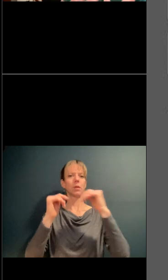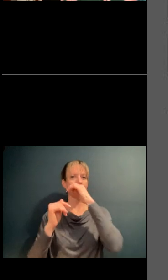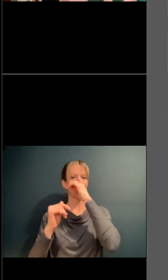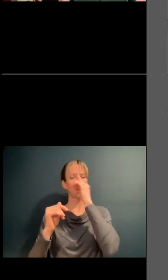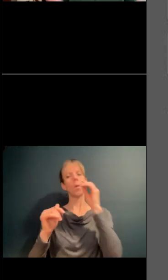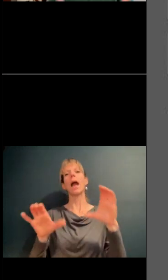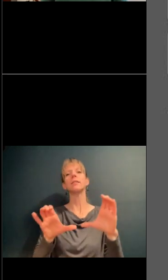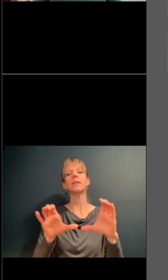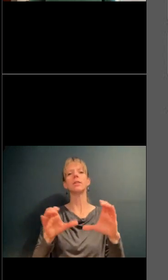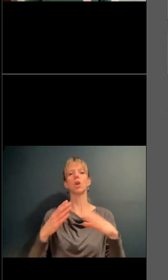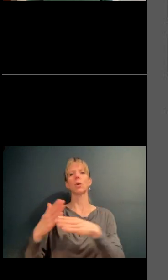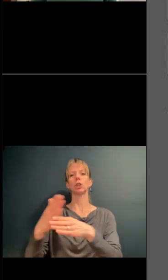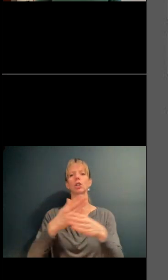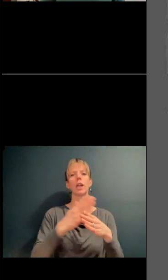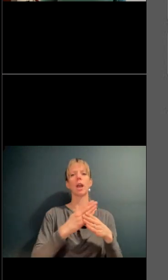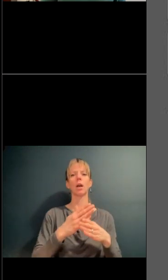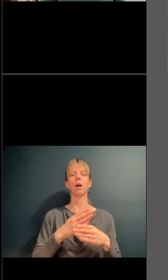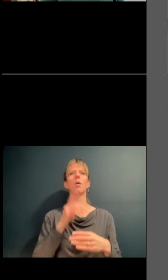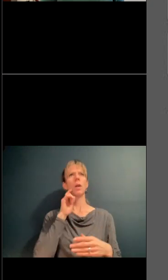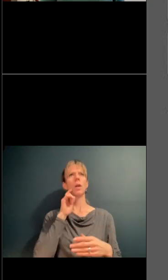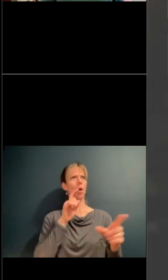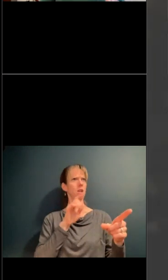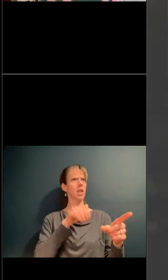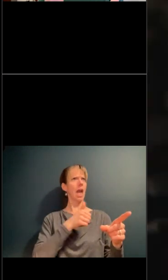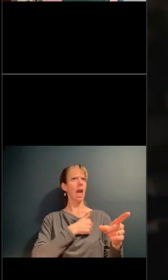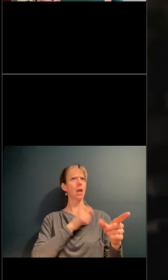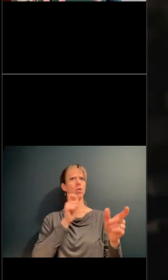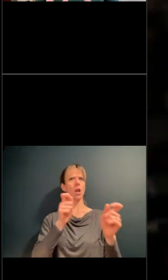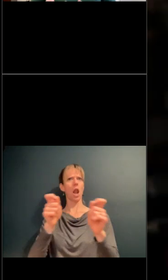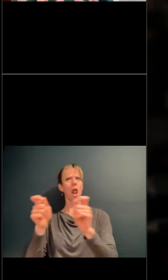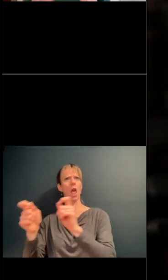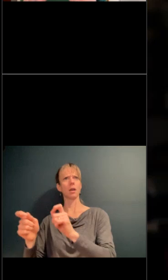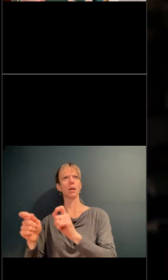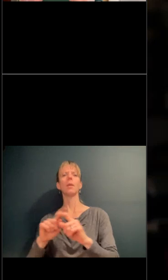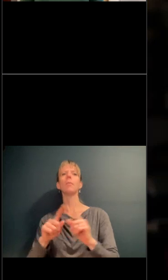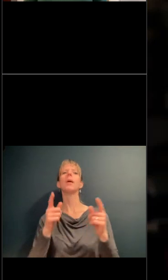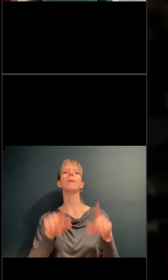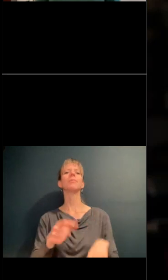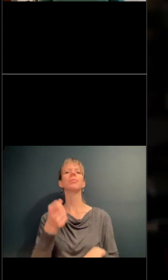we start to see attitudes start to move. But it turns out the biggest predictor of